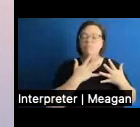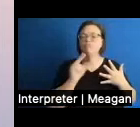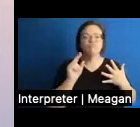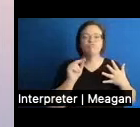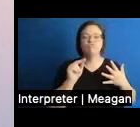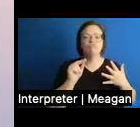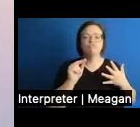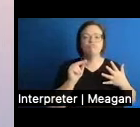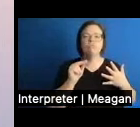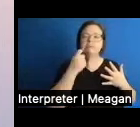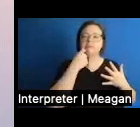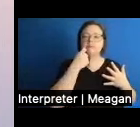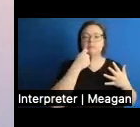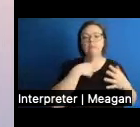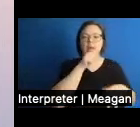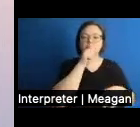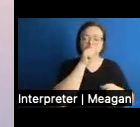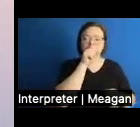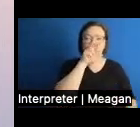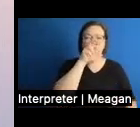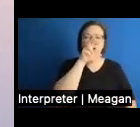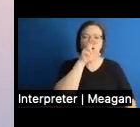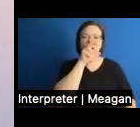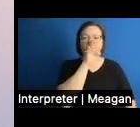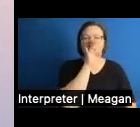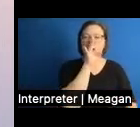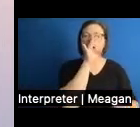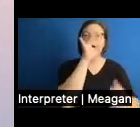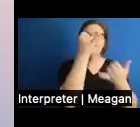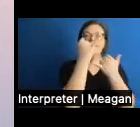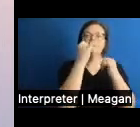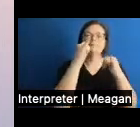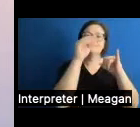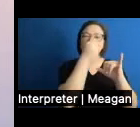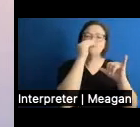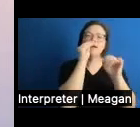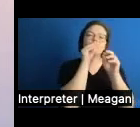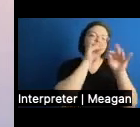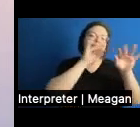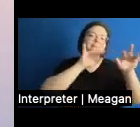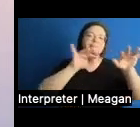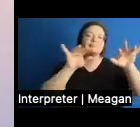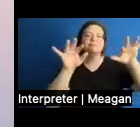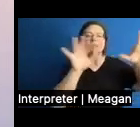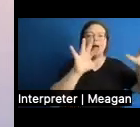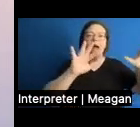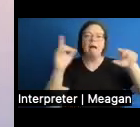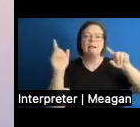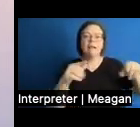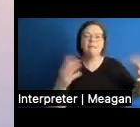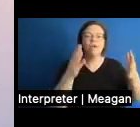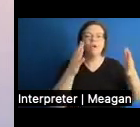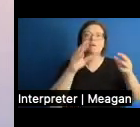Lately, I open my mouth & out comes marigolds, yellow plums. I came to make the sky a garden.